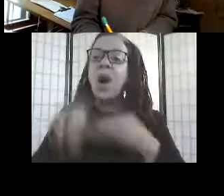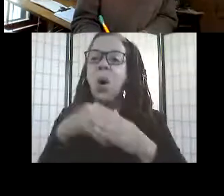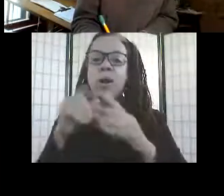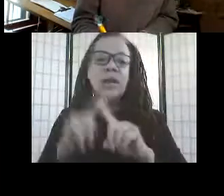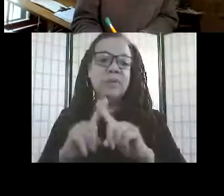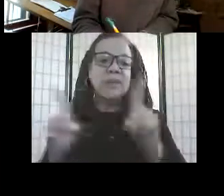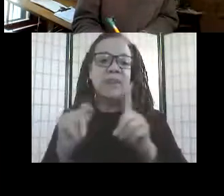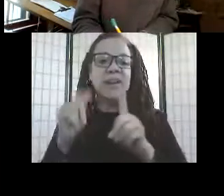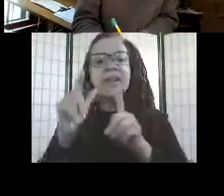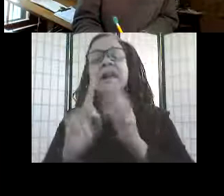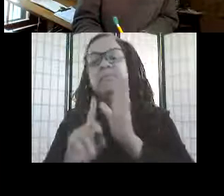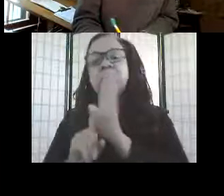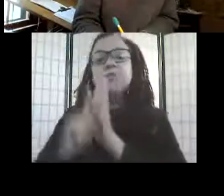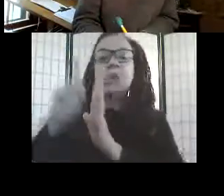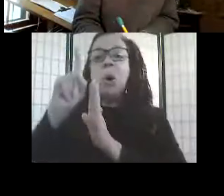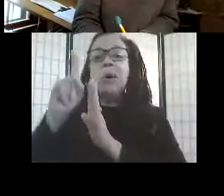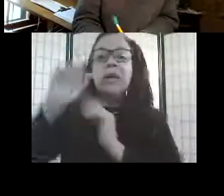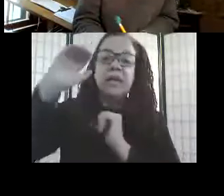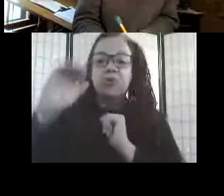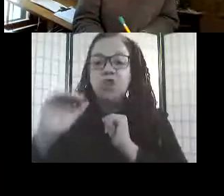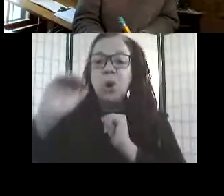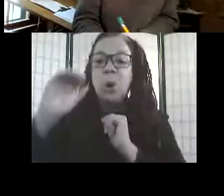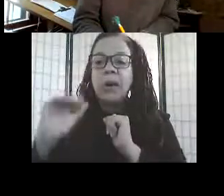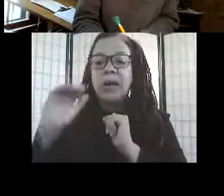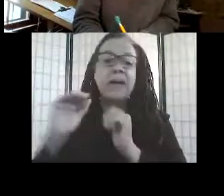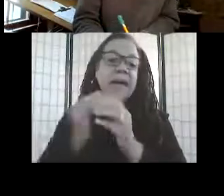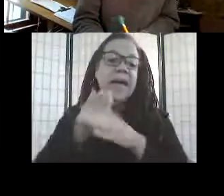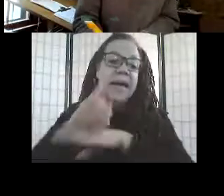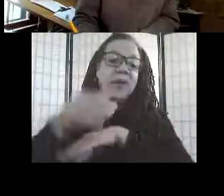taller, stand a little shorter. And over time, the